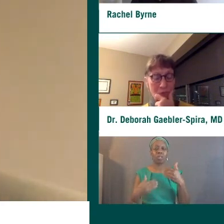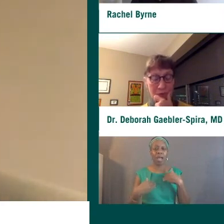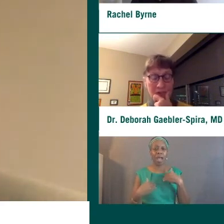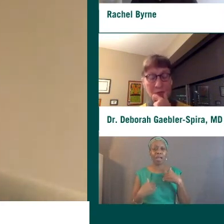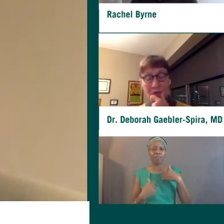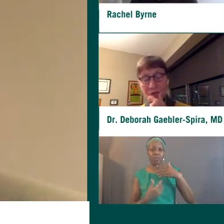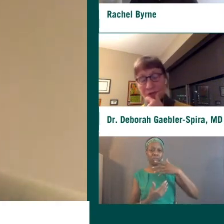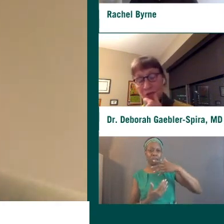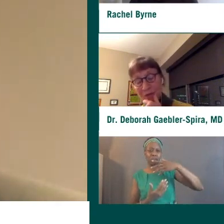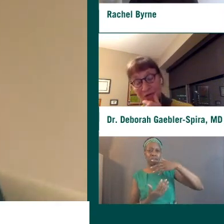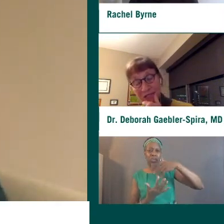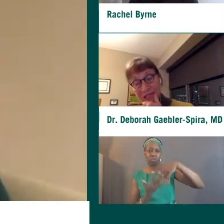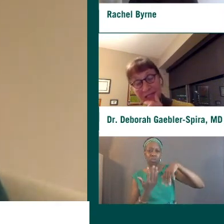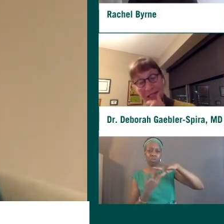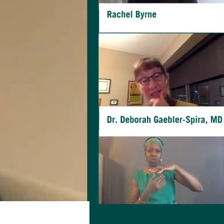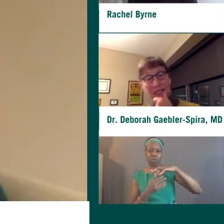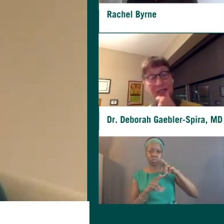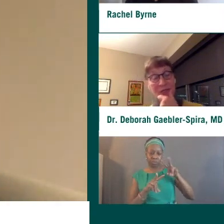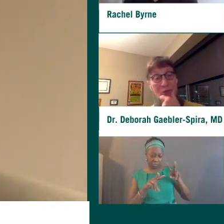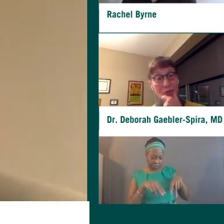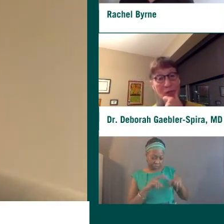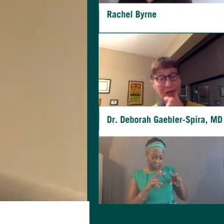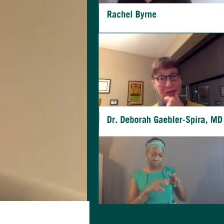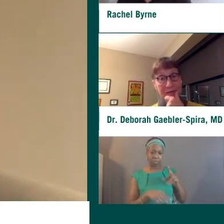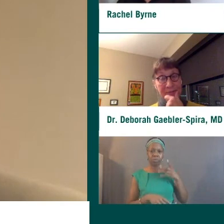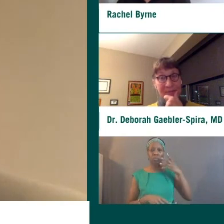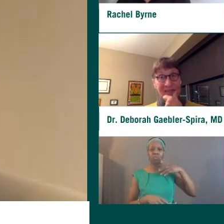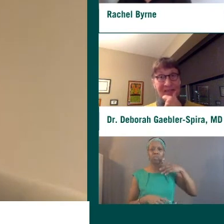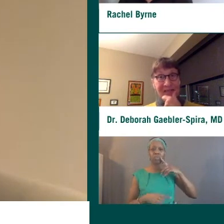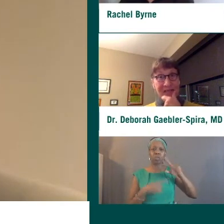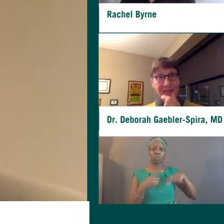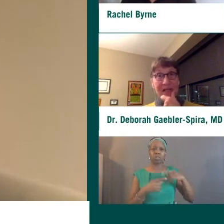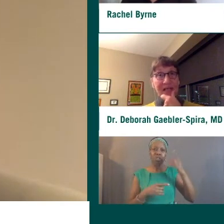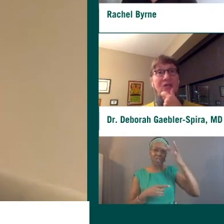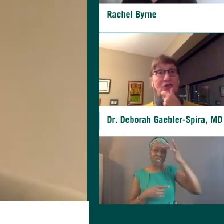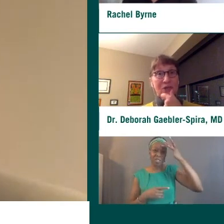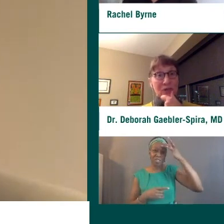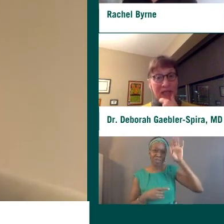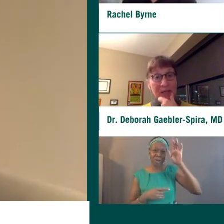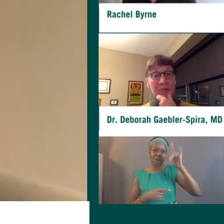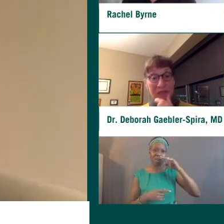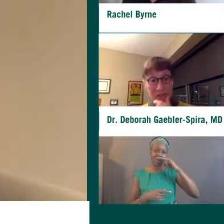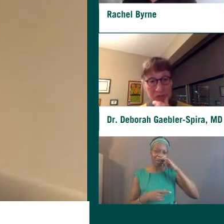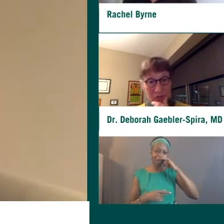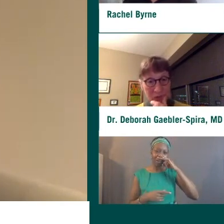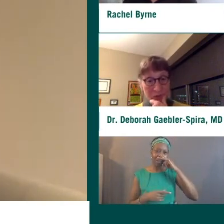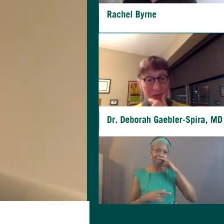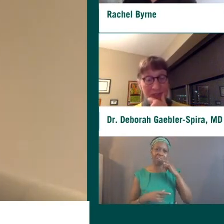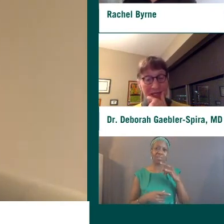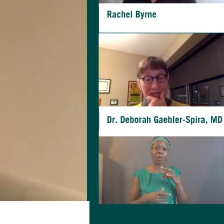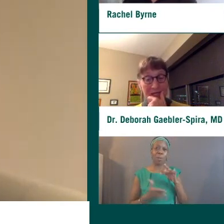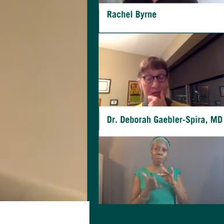of drooling when you're a smart kid. So medications can be considered.